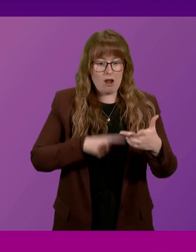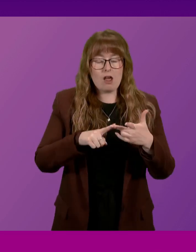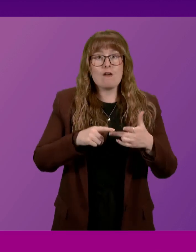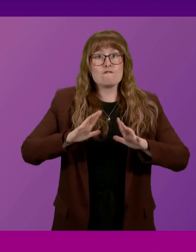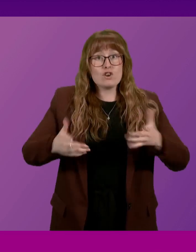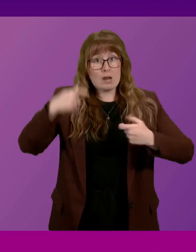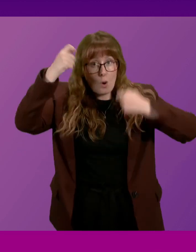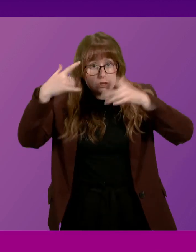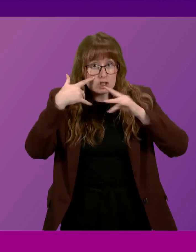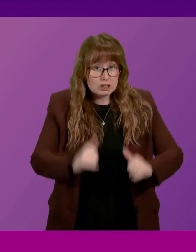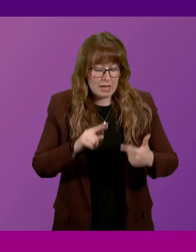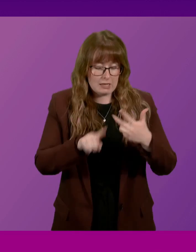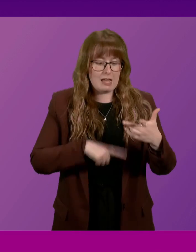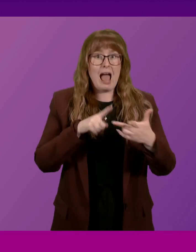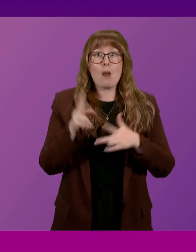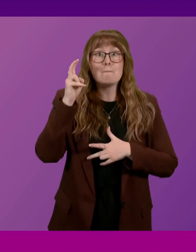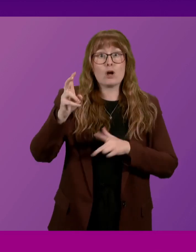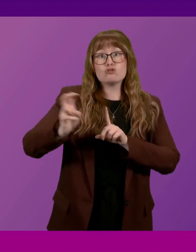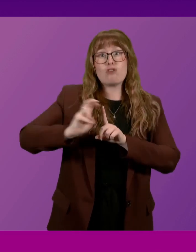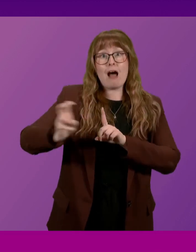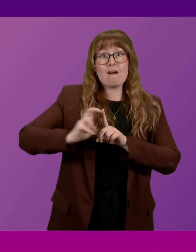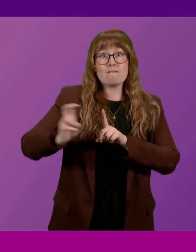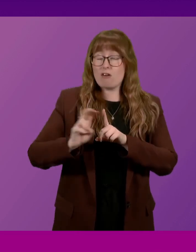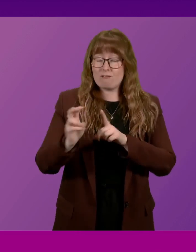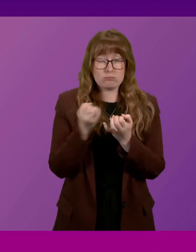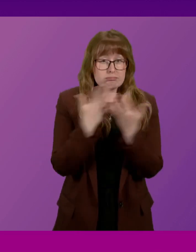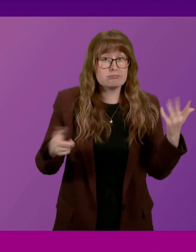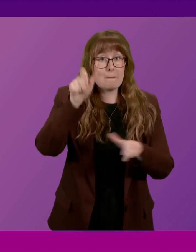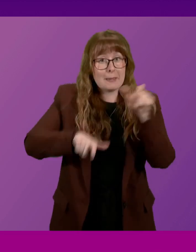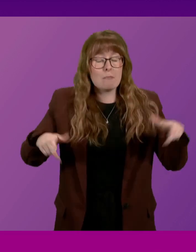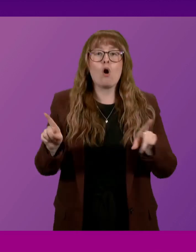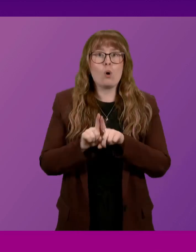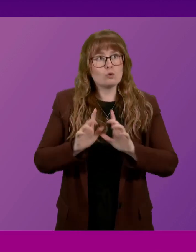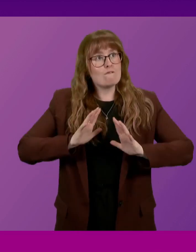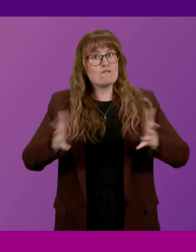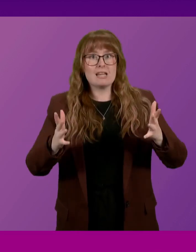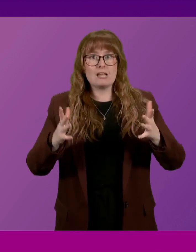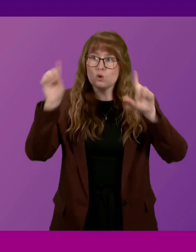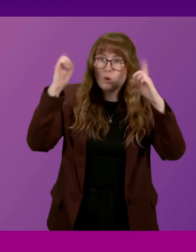free bus travel for 2.3 million people and, of course, free higher education.